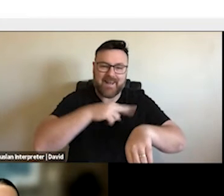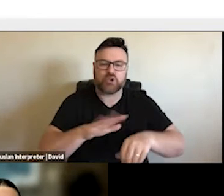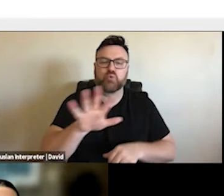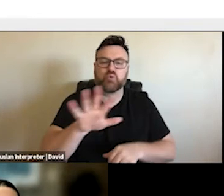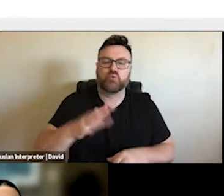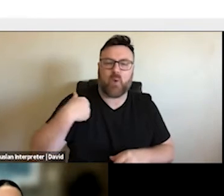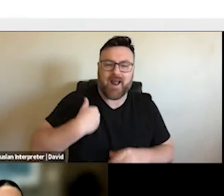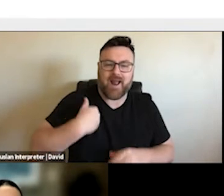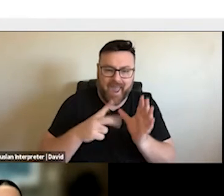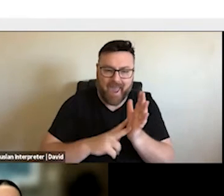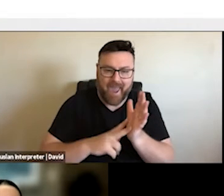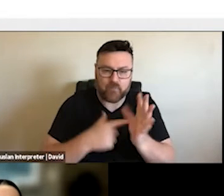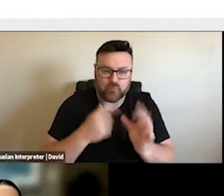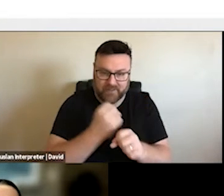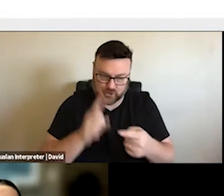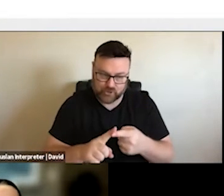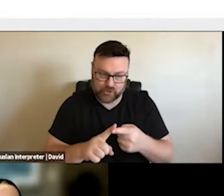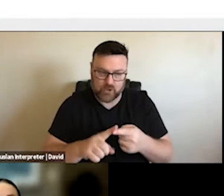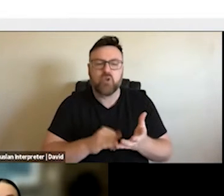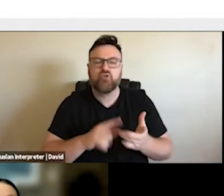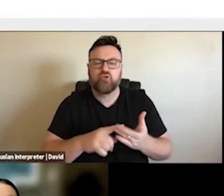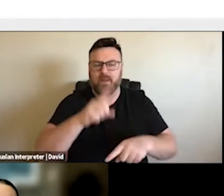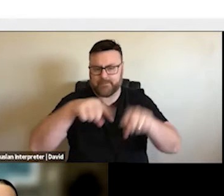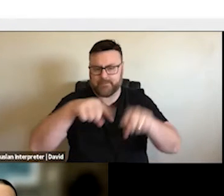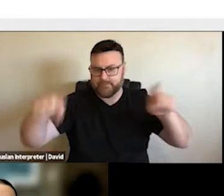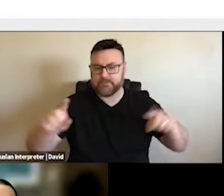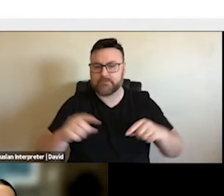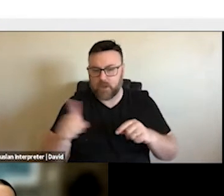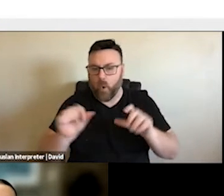When you look across the country, this is what we see in our database of past attendees.